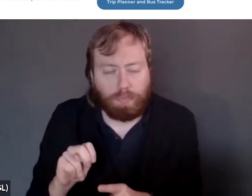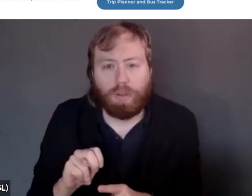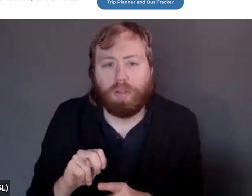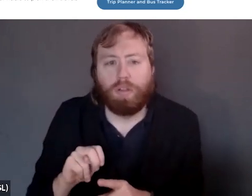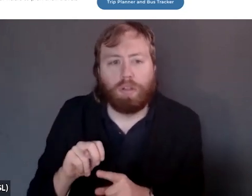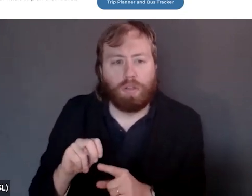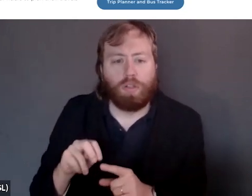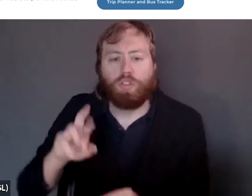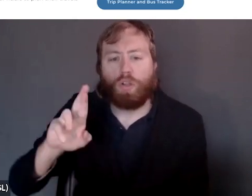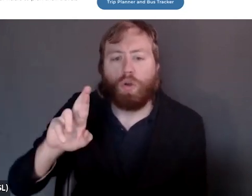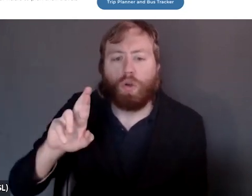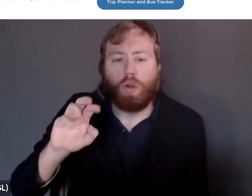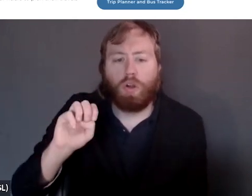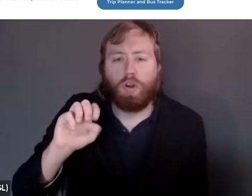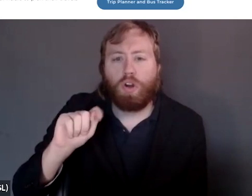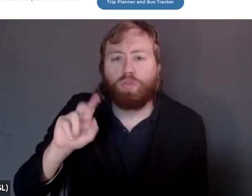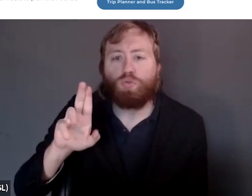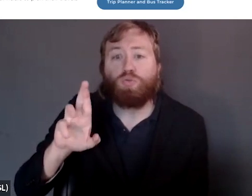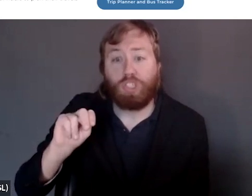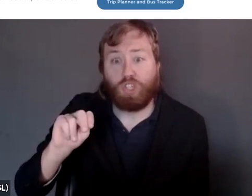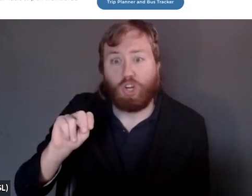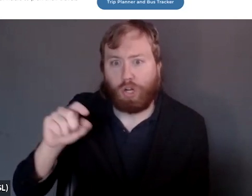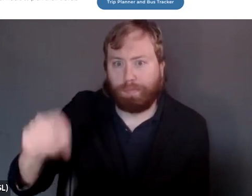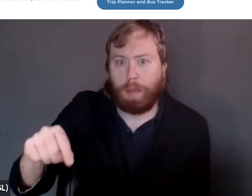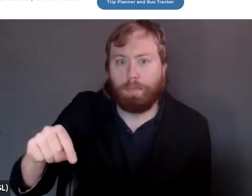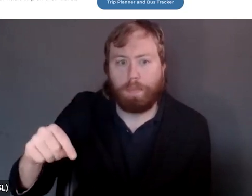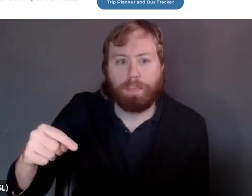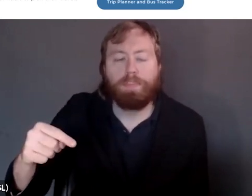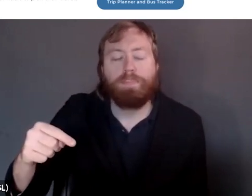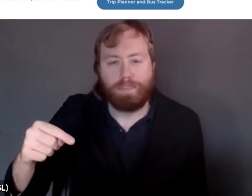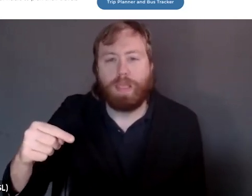and then I can navigate through the submenu with the tab key or the arrow keys